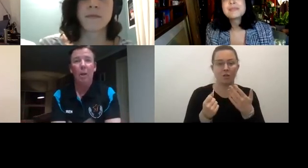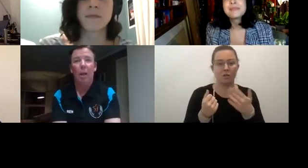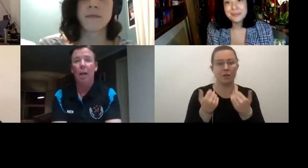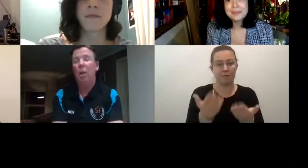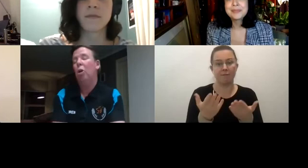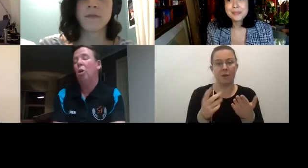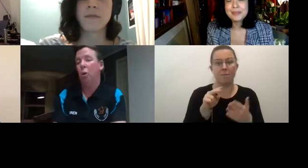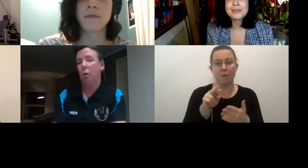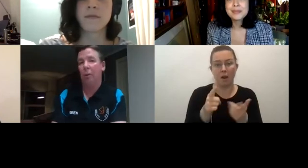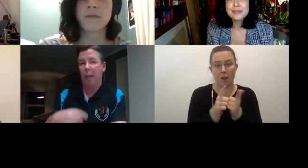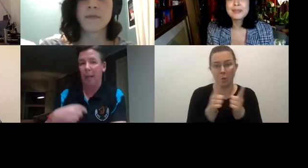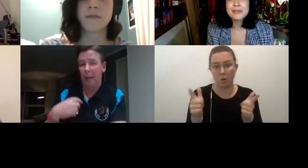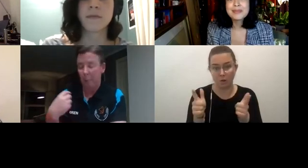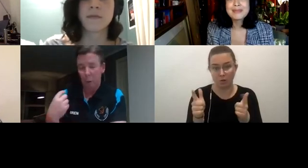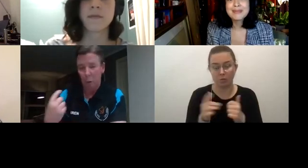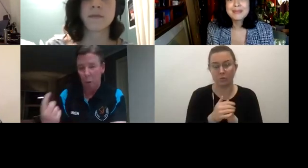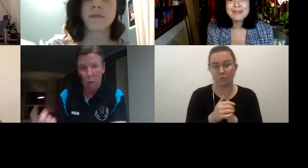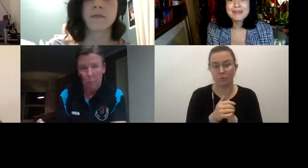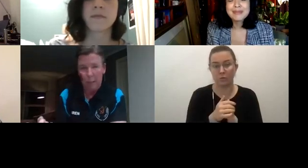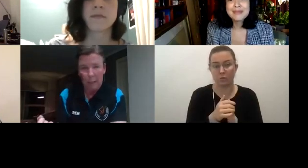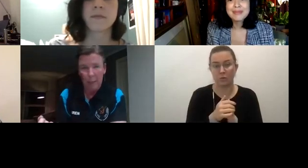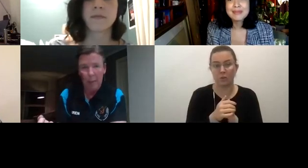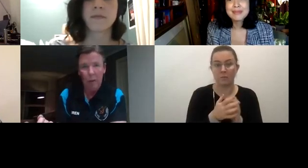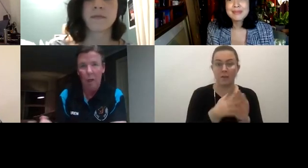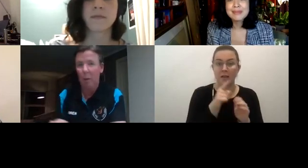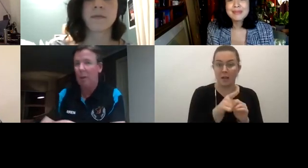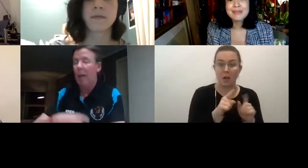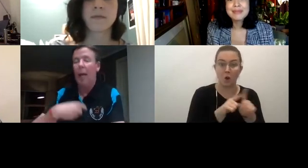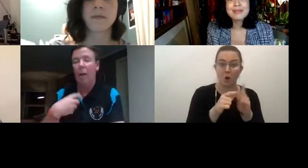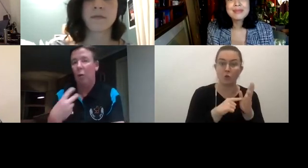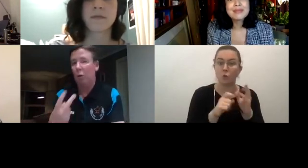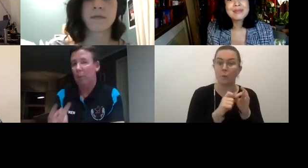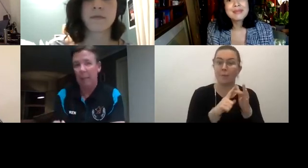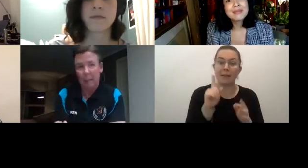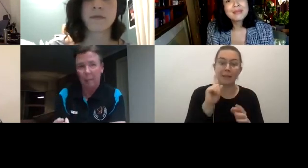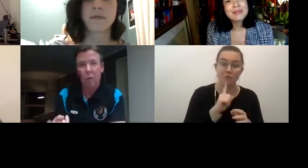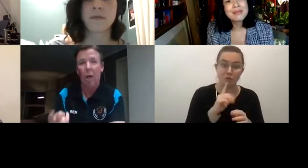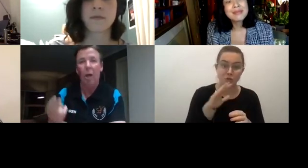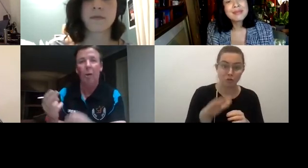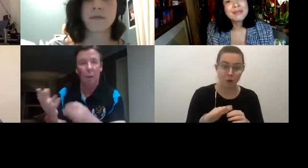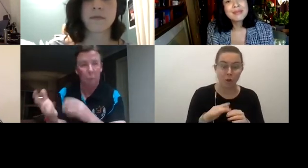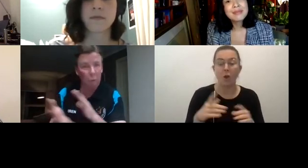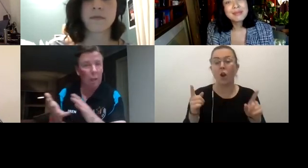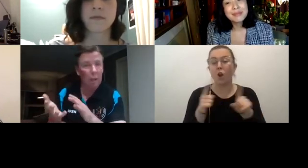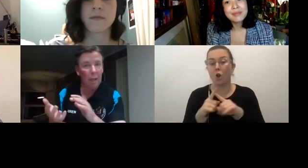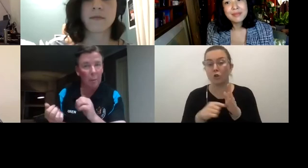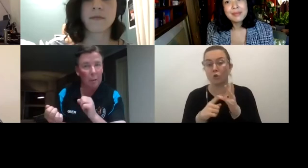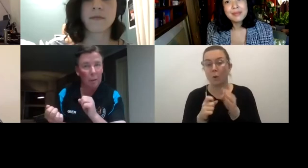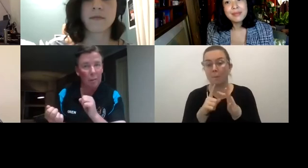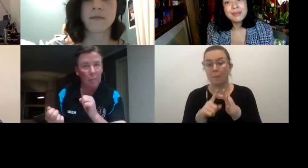learn to be a hearing child and learn to be a deaf child with their sign language. I think